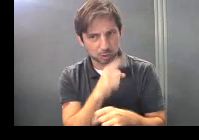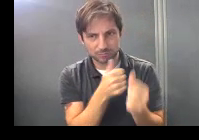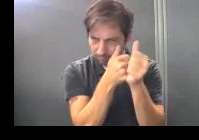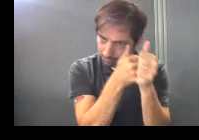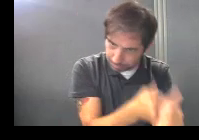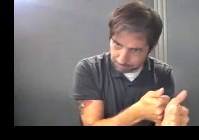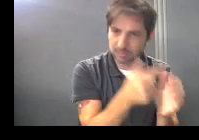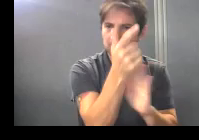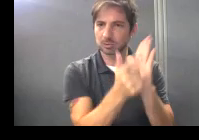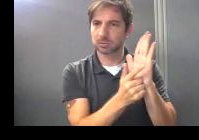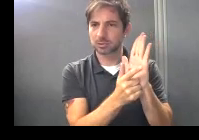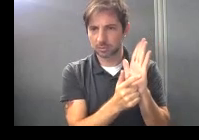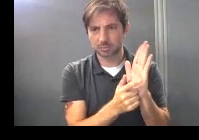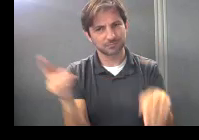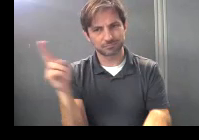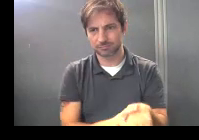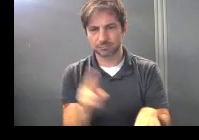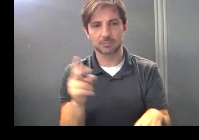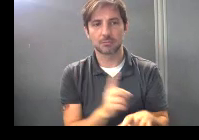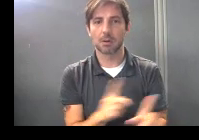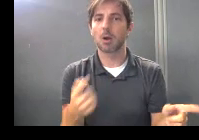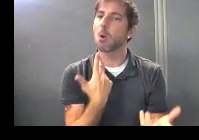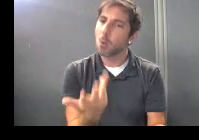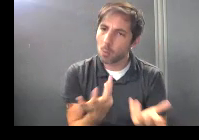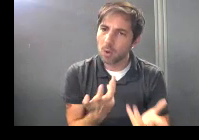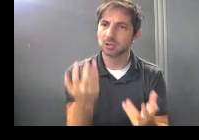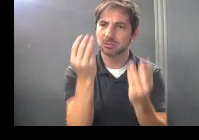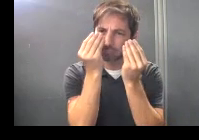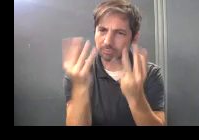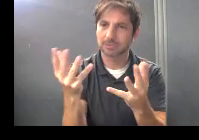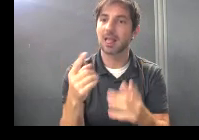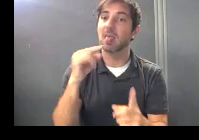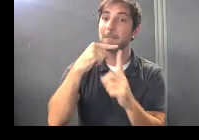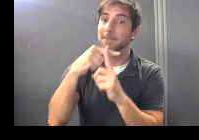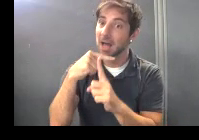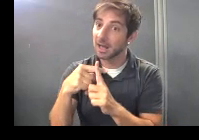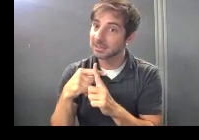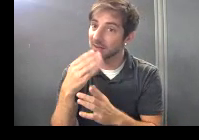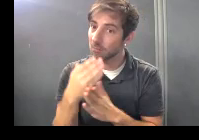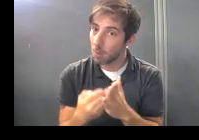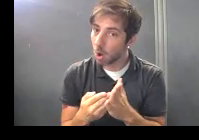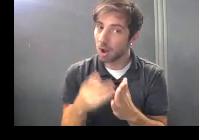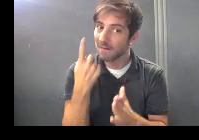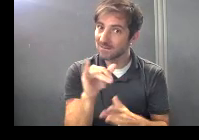WE ALSO WANT TO PRESENT THE POSITIVE SIDE OF THIS.